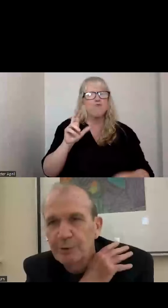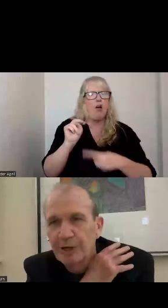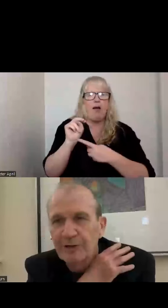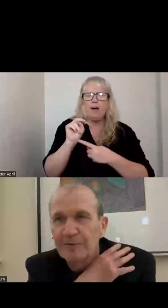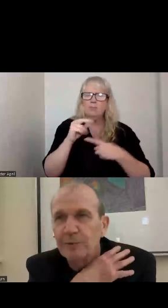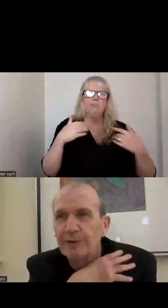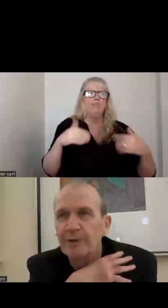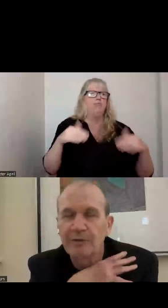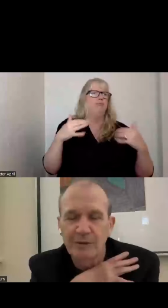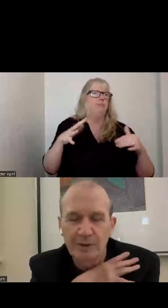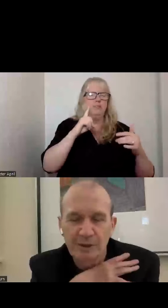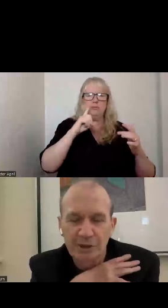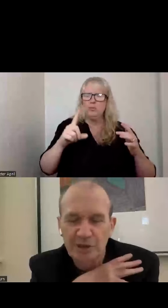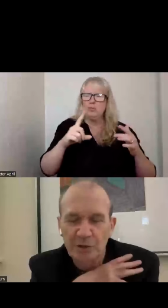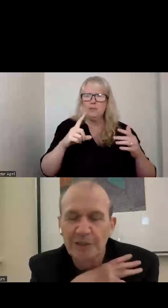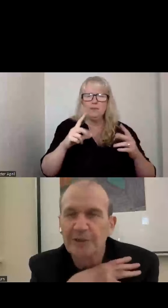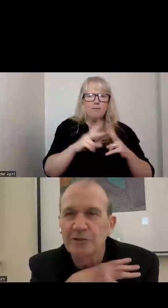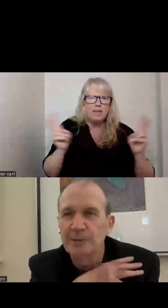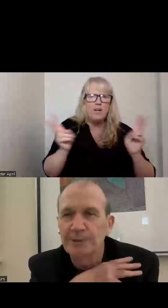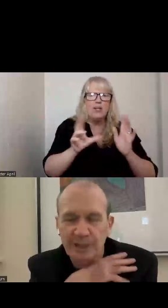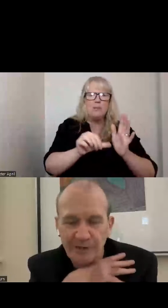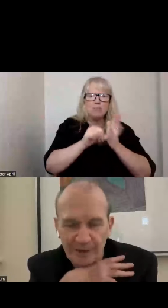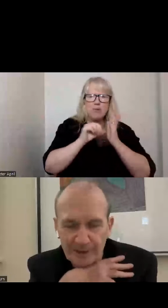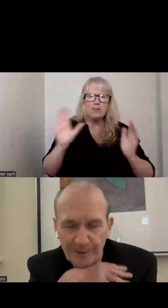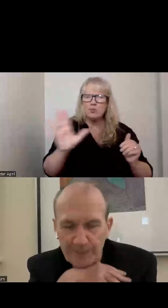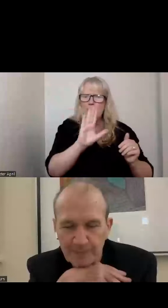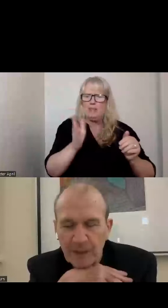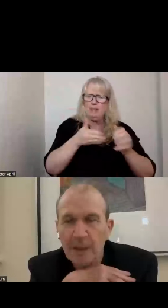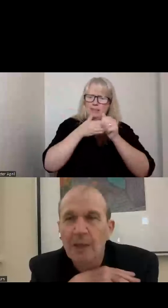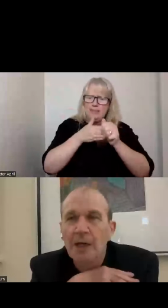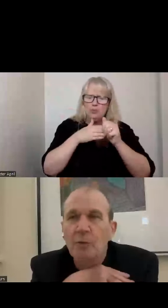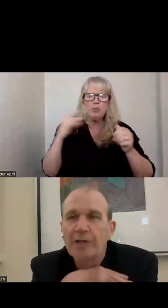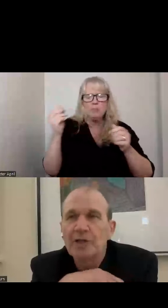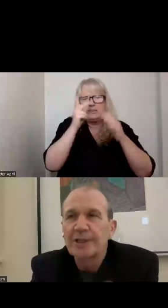IMPRESSIVE WITH HIS CONTINUED LEADERSHIP AND INSIGHT. I WANTED